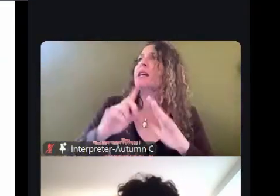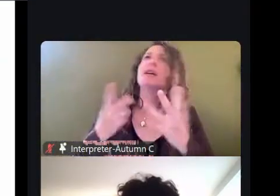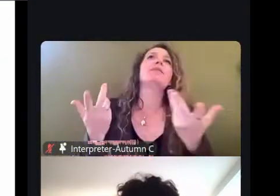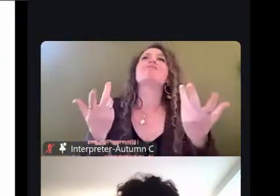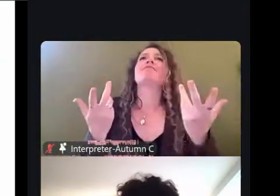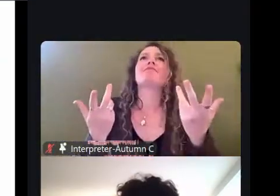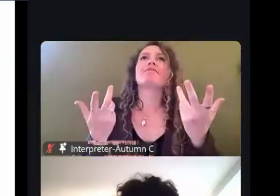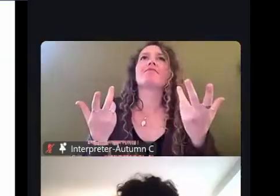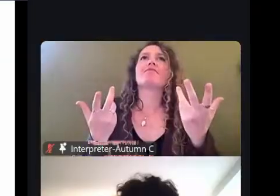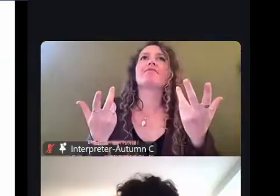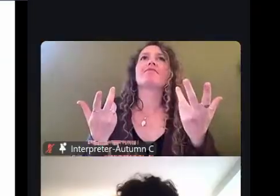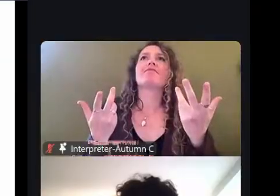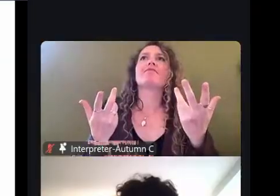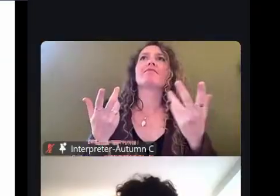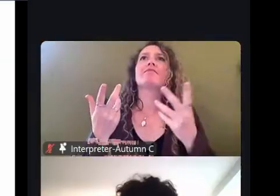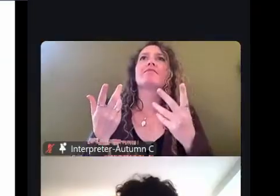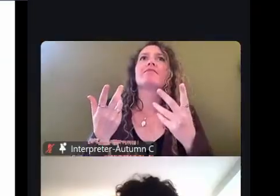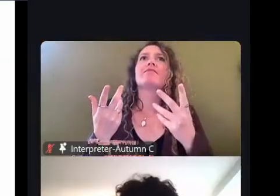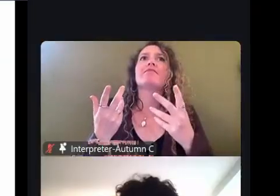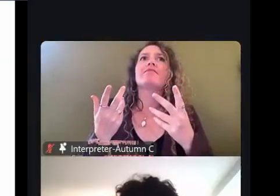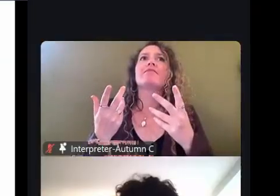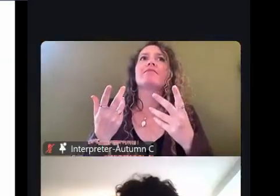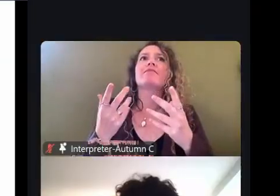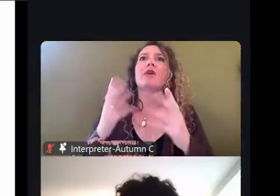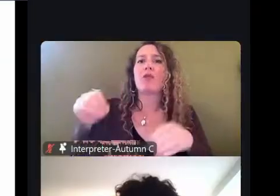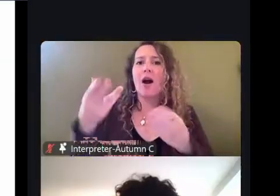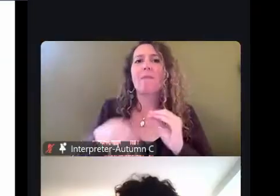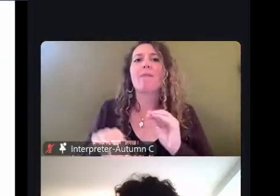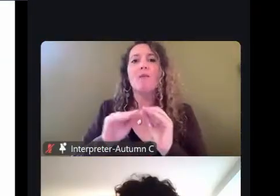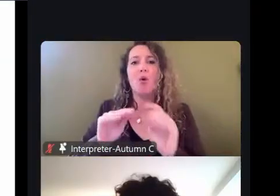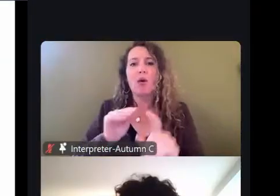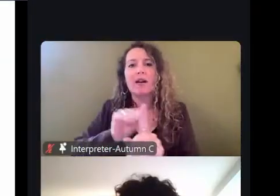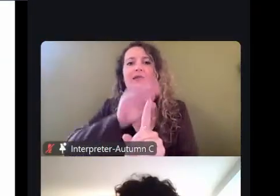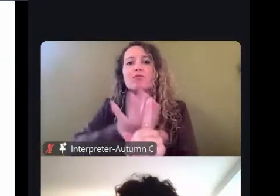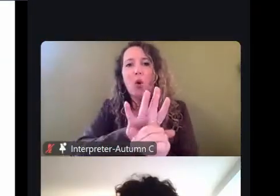of characterizing and prioritizing people's voices and research